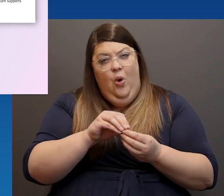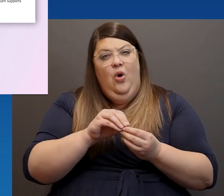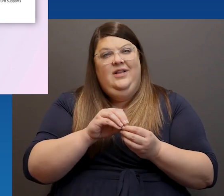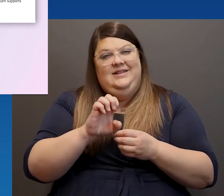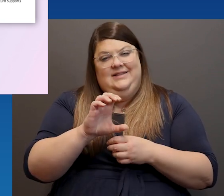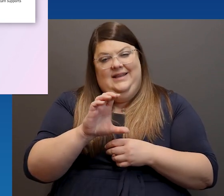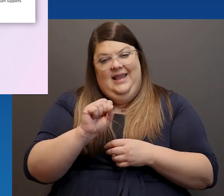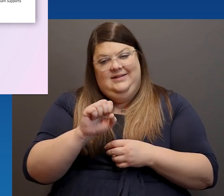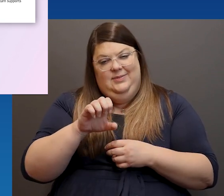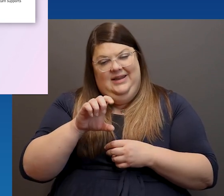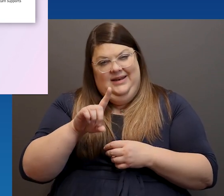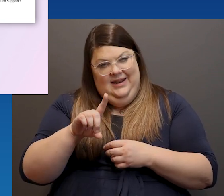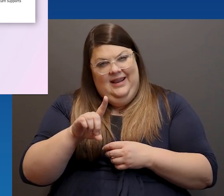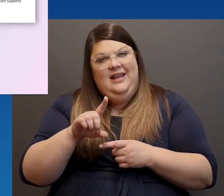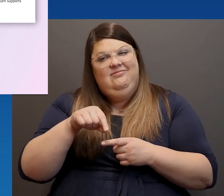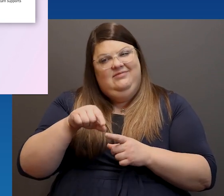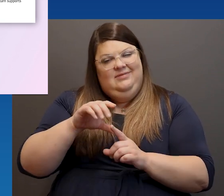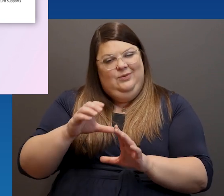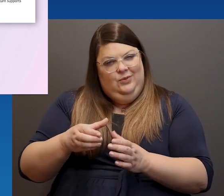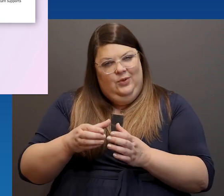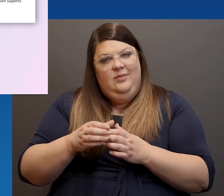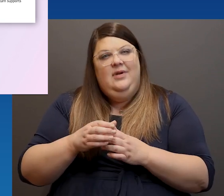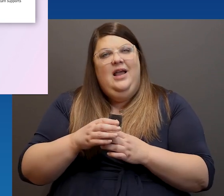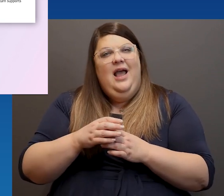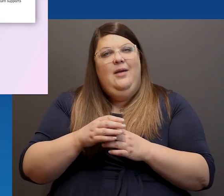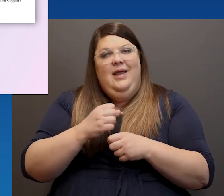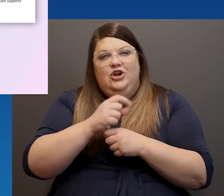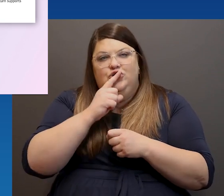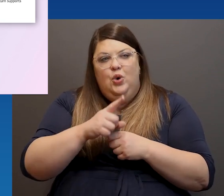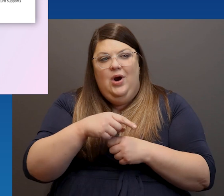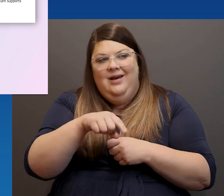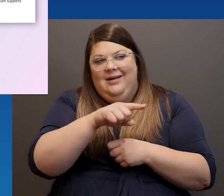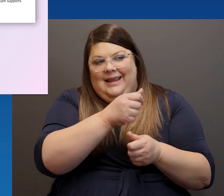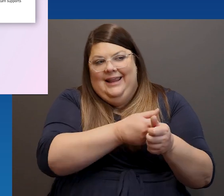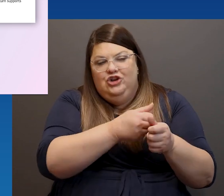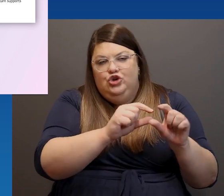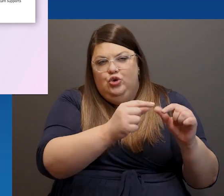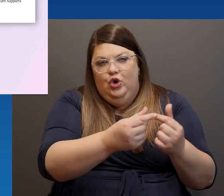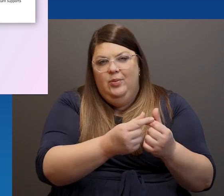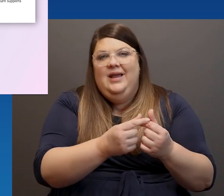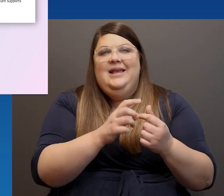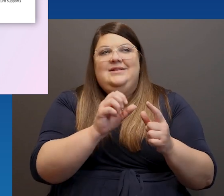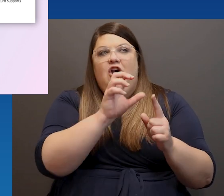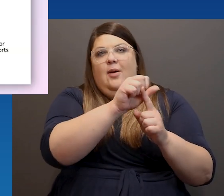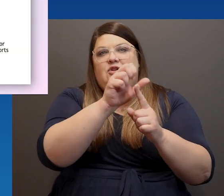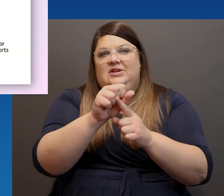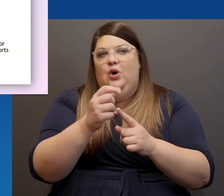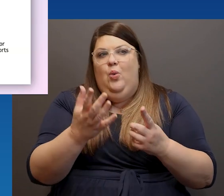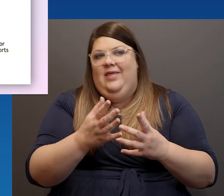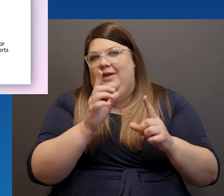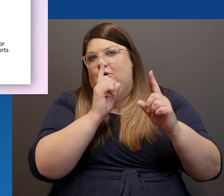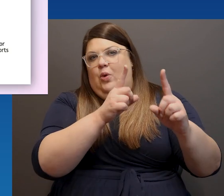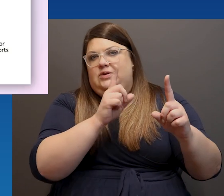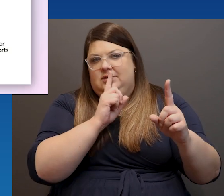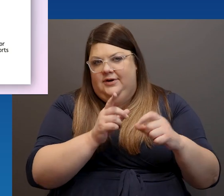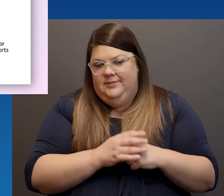ensuring groups are moving forward with their action plans and accomplishing what they set out to do. Why is this important for families?